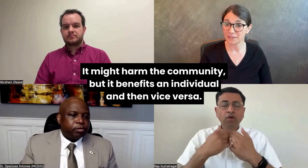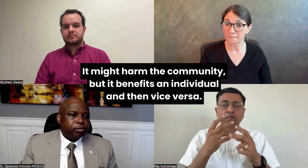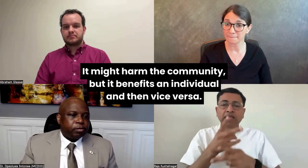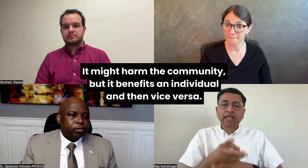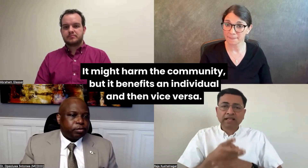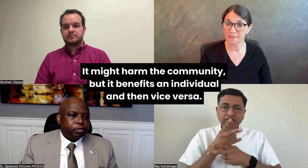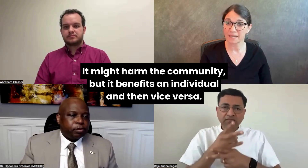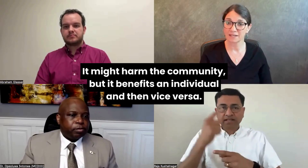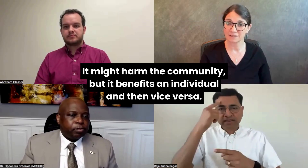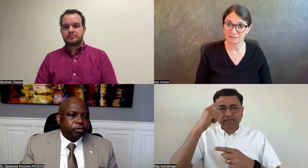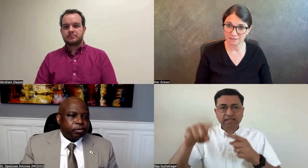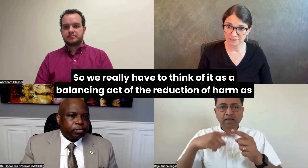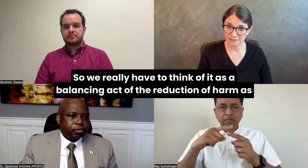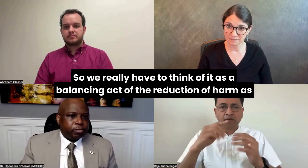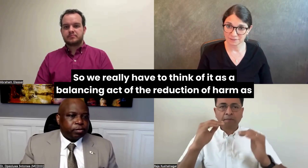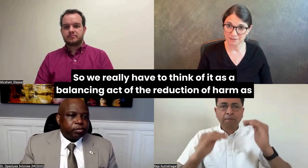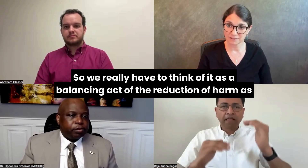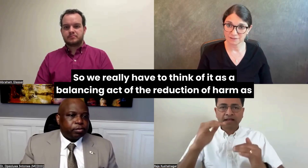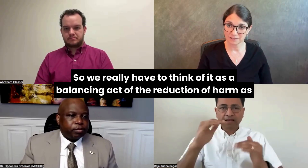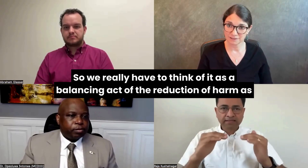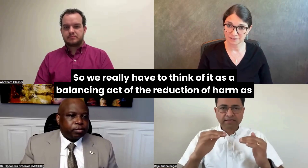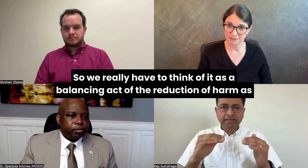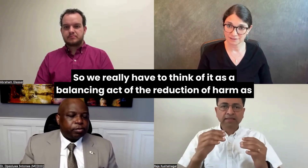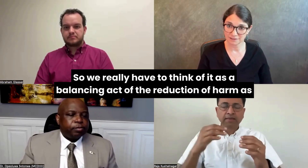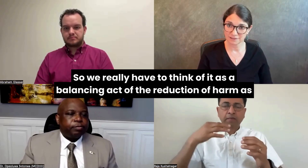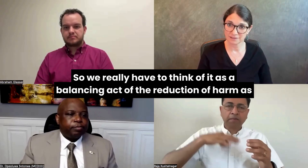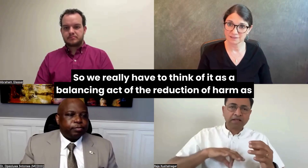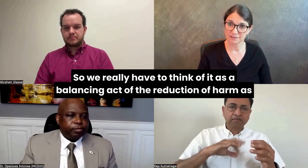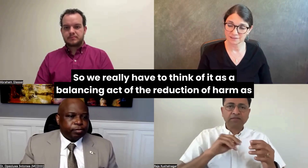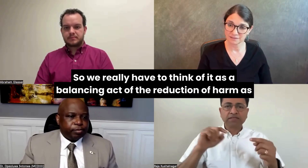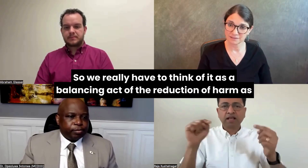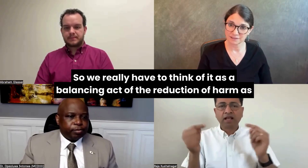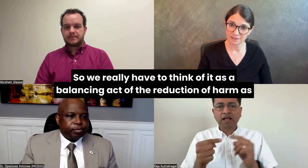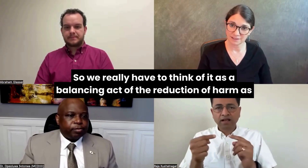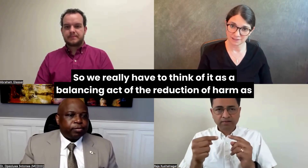So we really have to think of it as a balancing act of the reduction of harm as